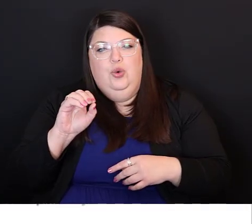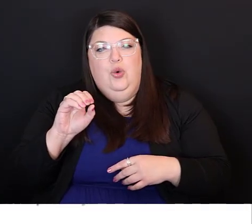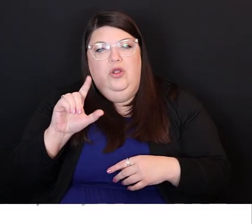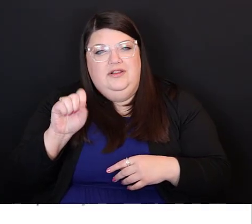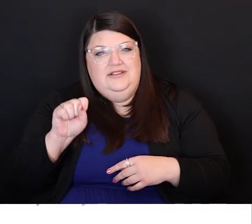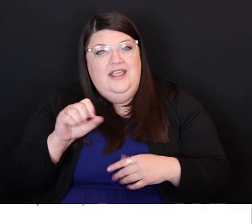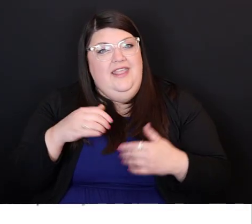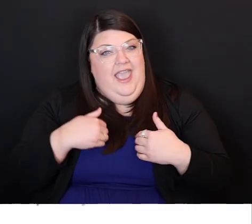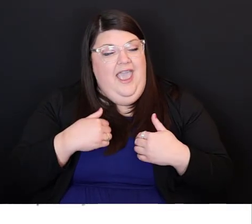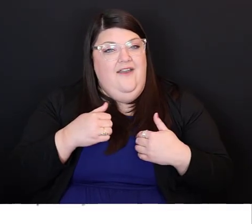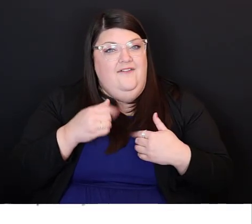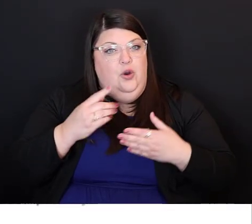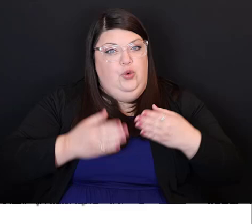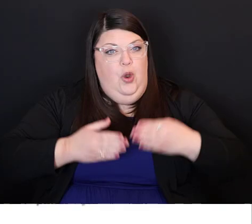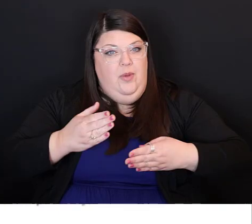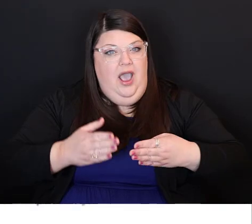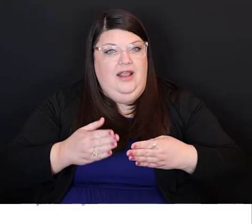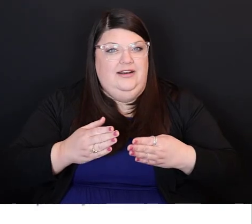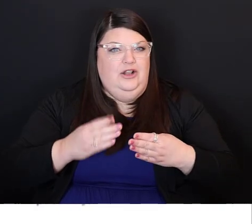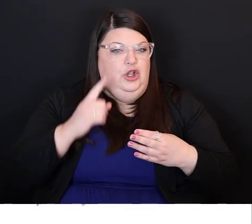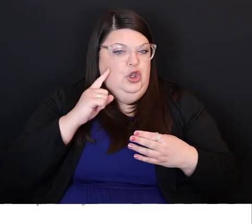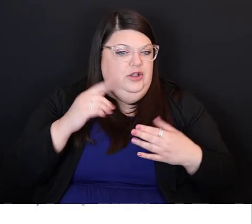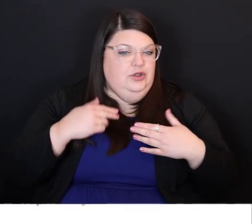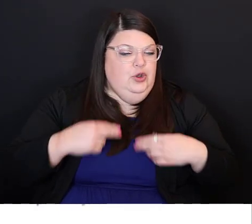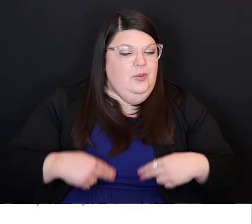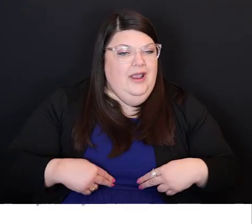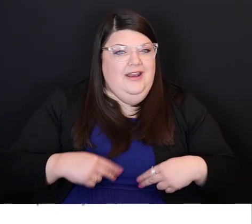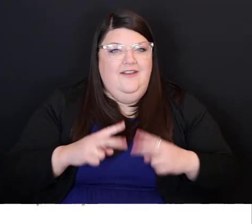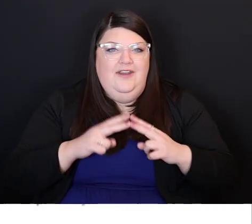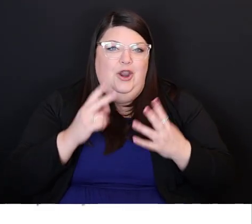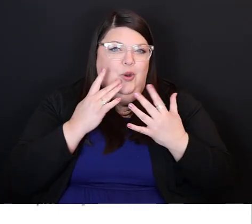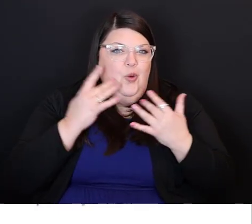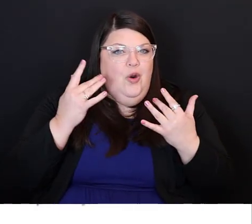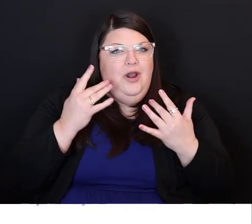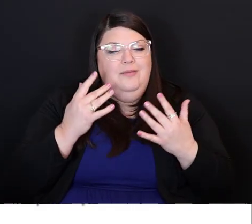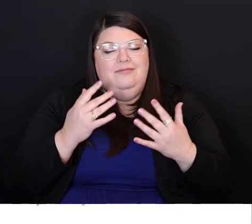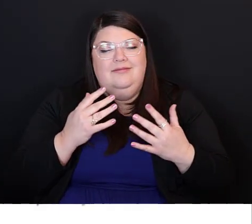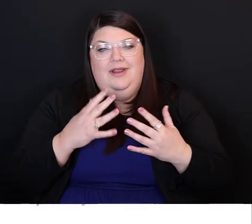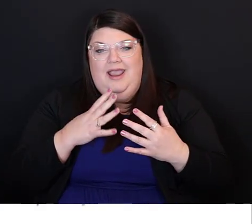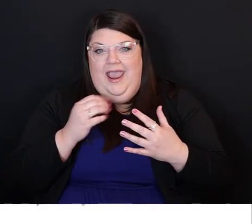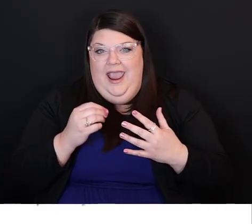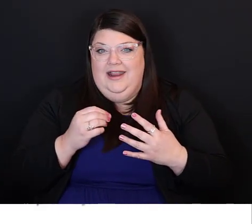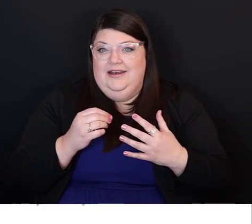And they're designing that for hospital environments where it can carry things, help patients and interact with them.